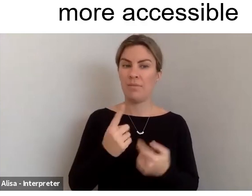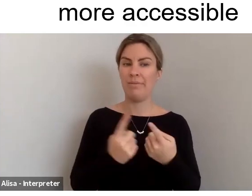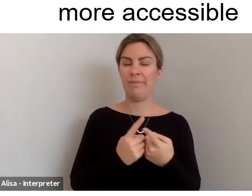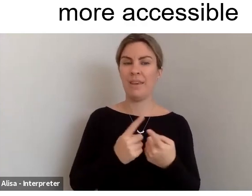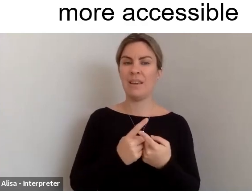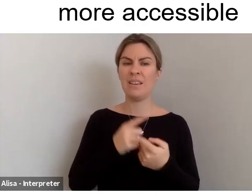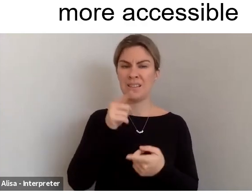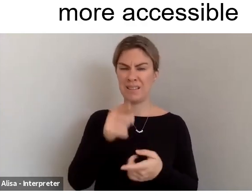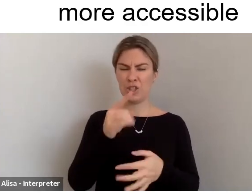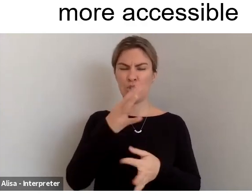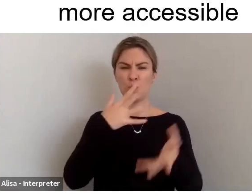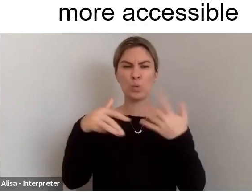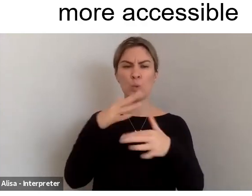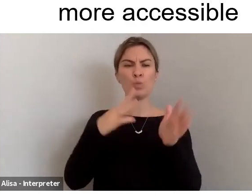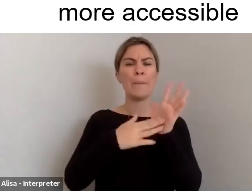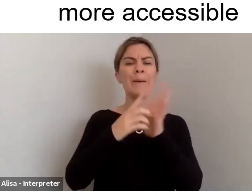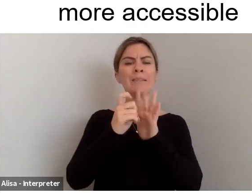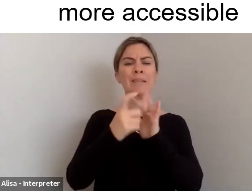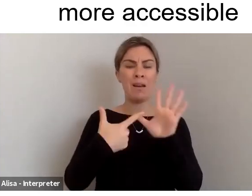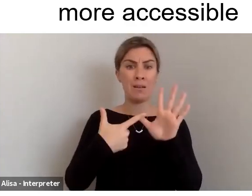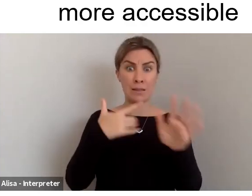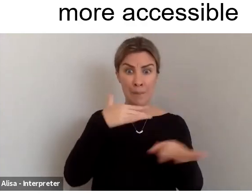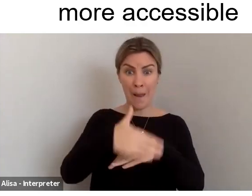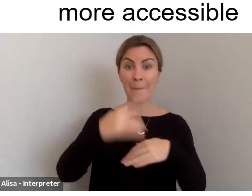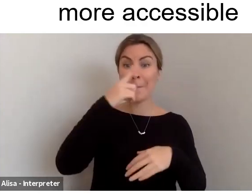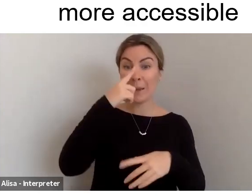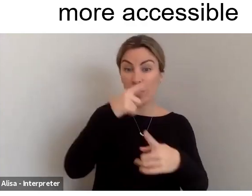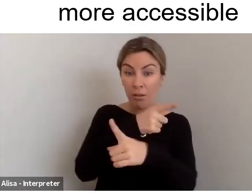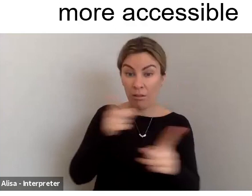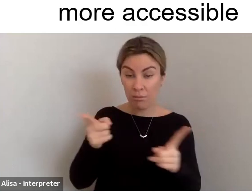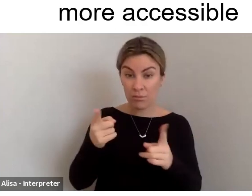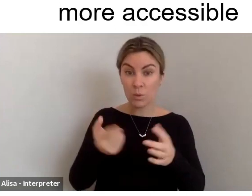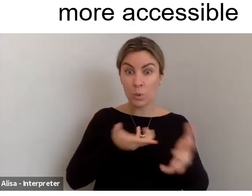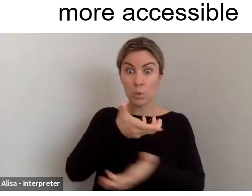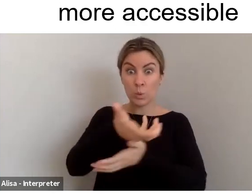people, it is about talking to people. It can be grateful for change.